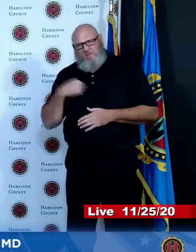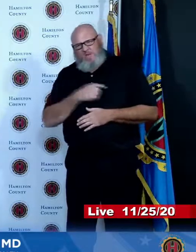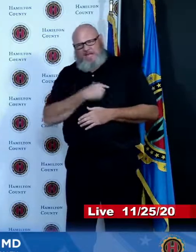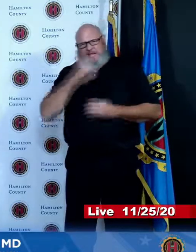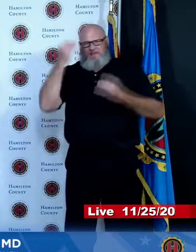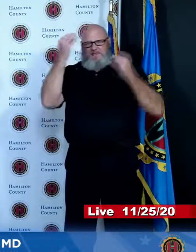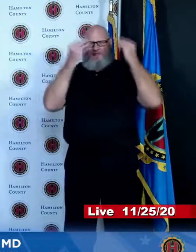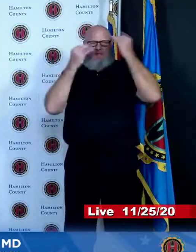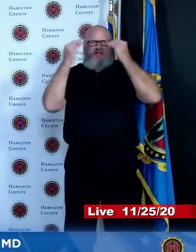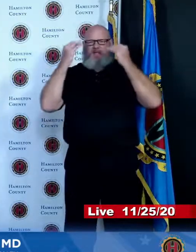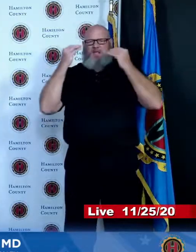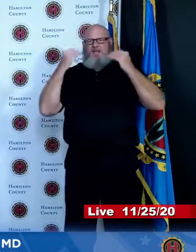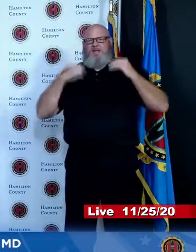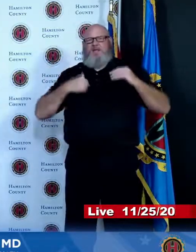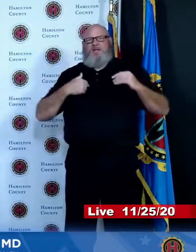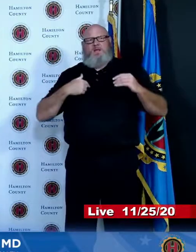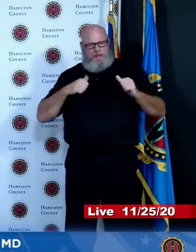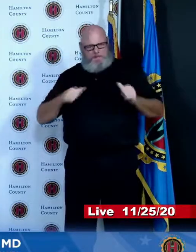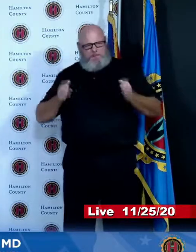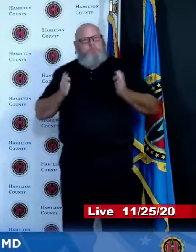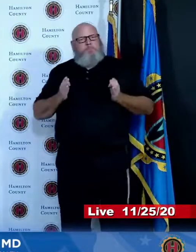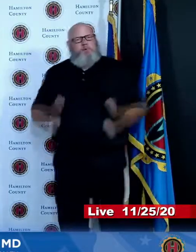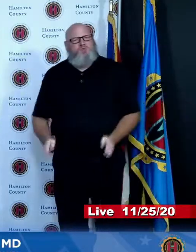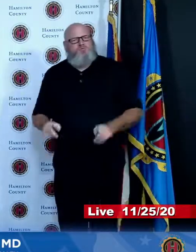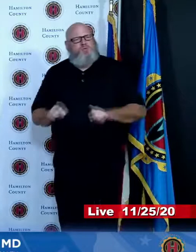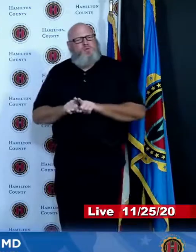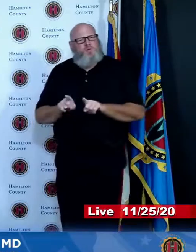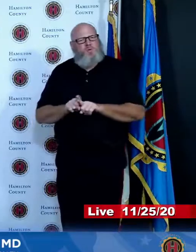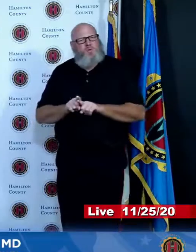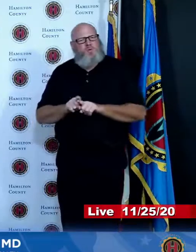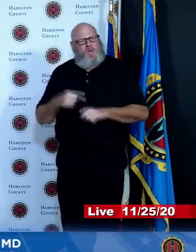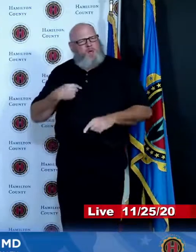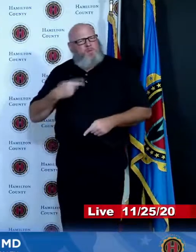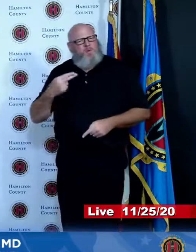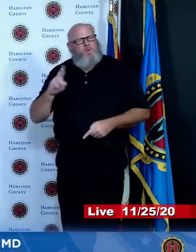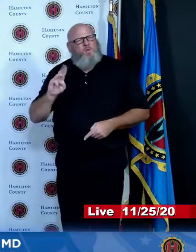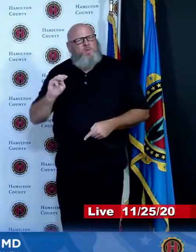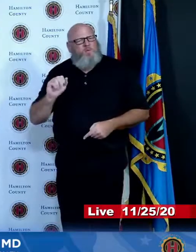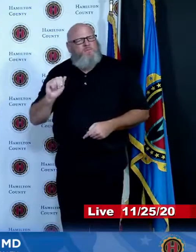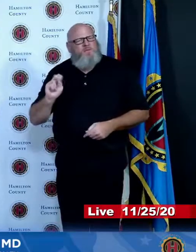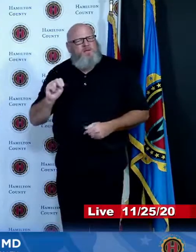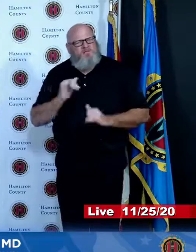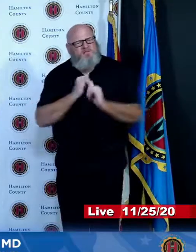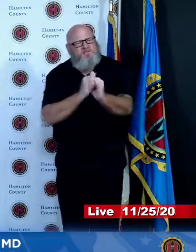fair to say that for for doctors nurses and others in healthcare you know there's some inherent risk